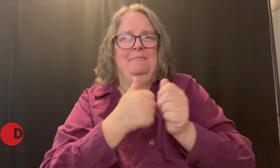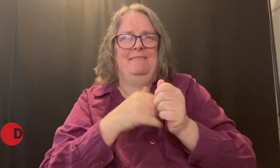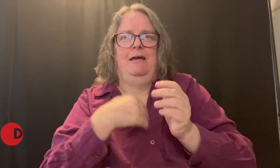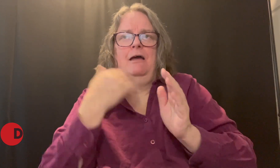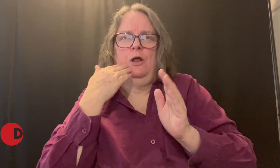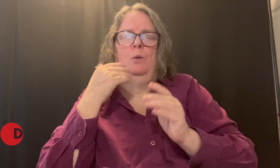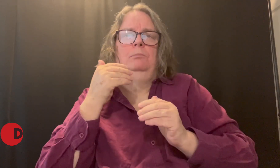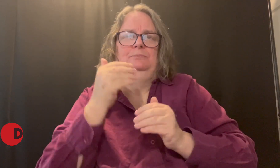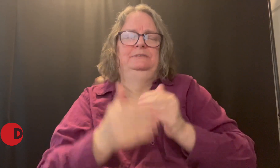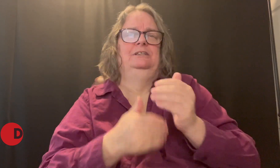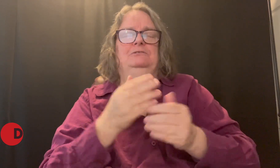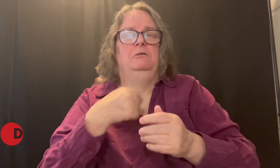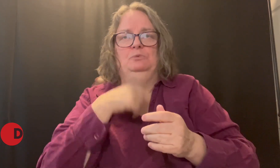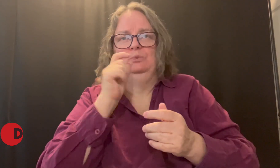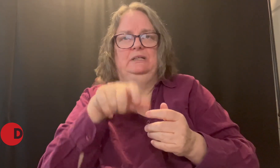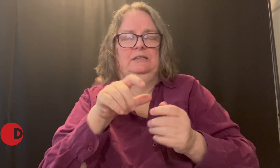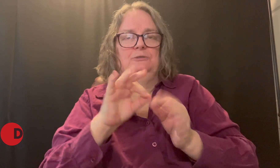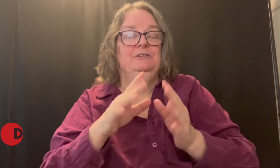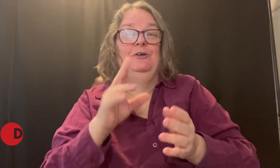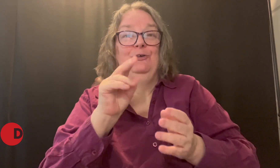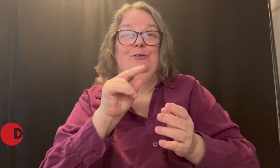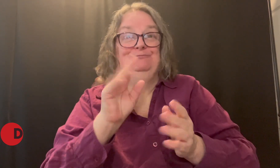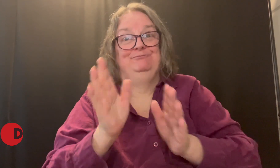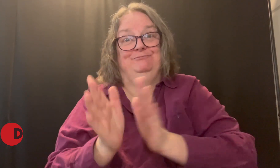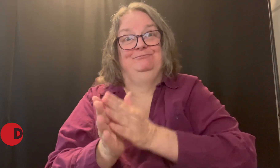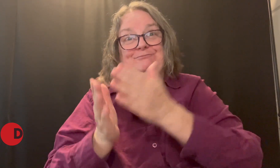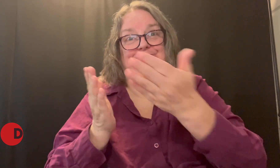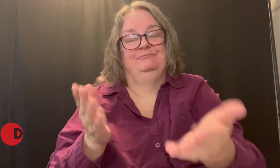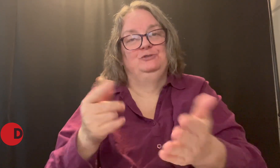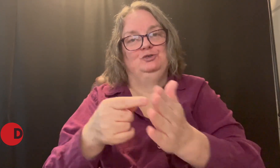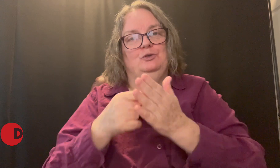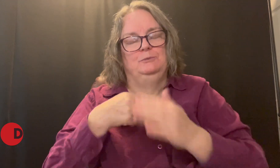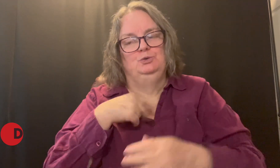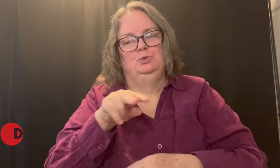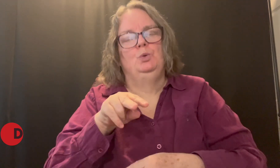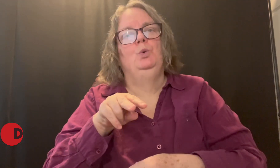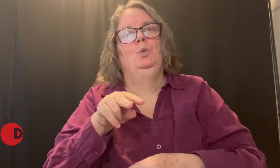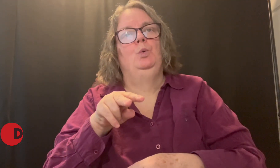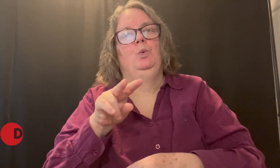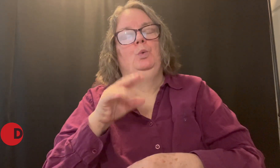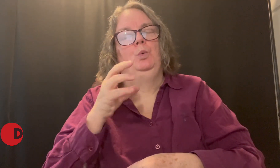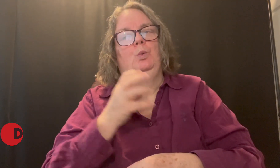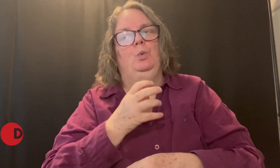I don't need an interpreter. She said No, and opened the binder and